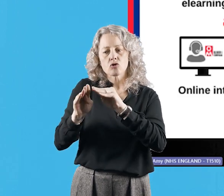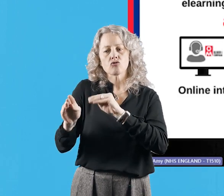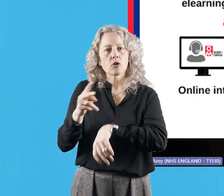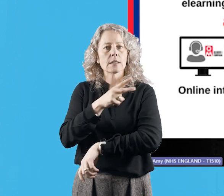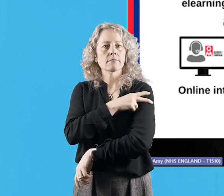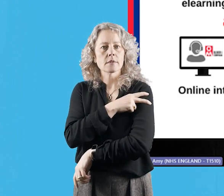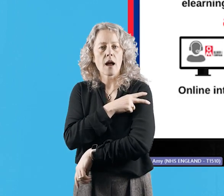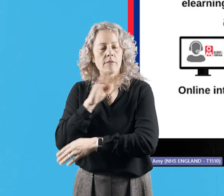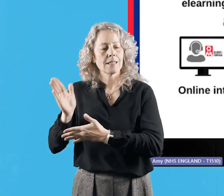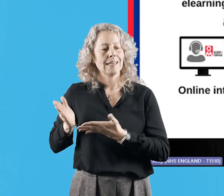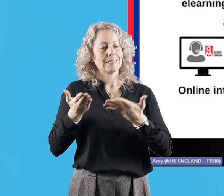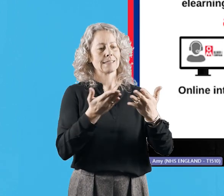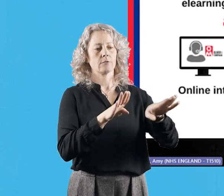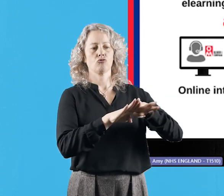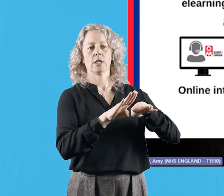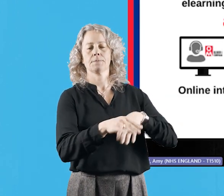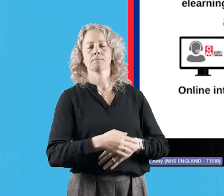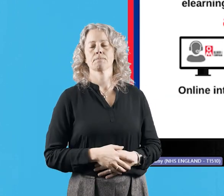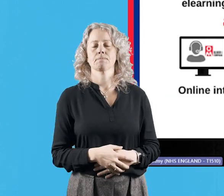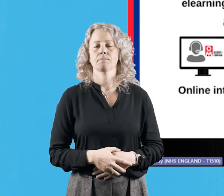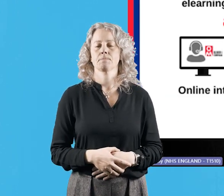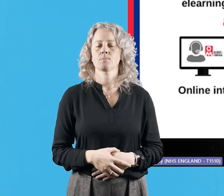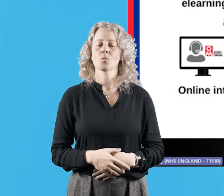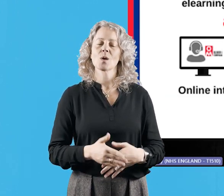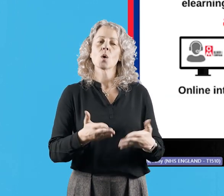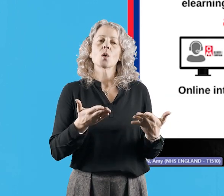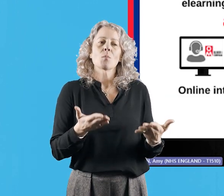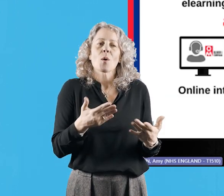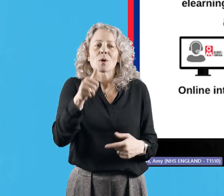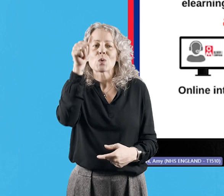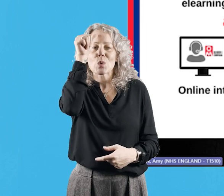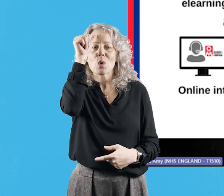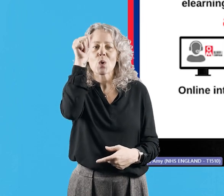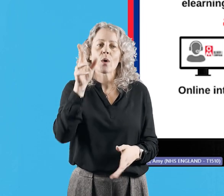and to deliver the training. So at the moment, we know that and